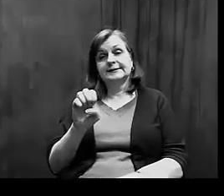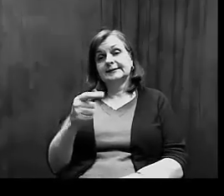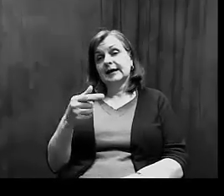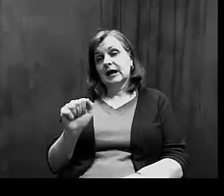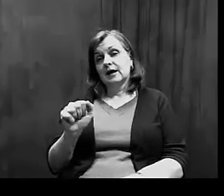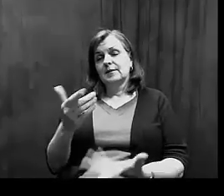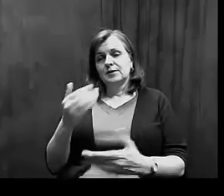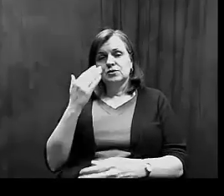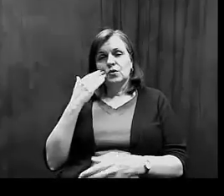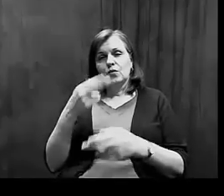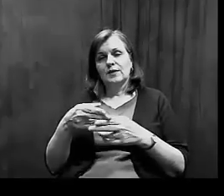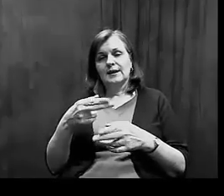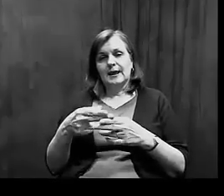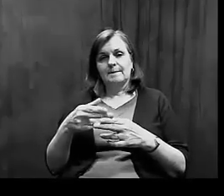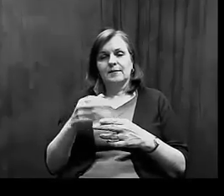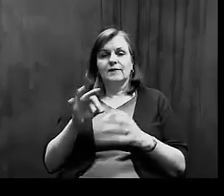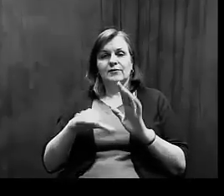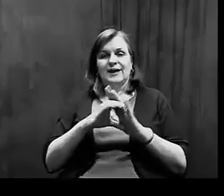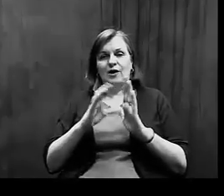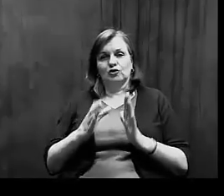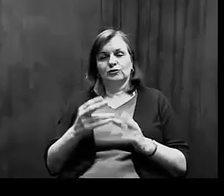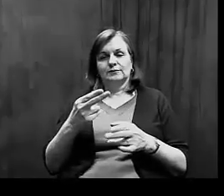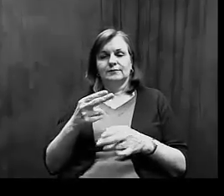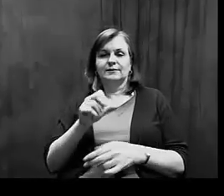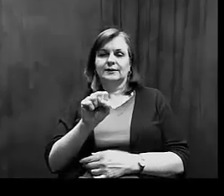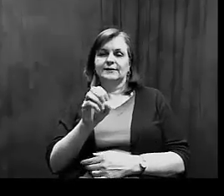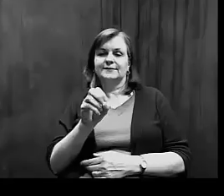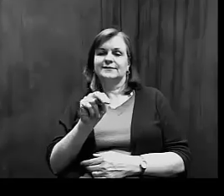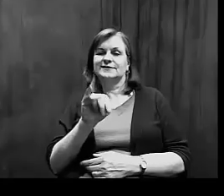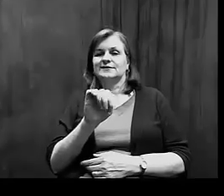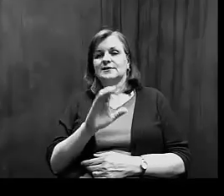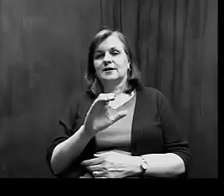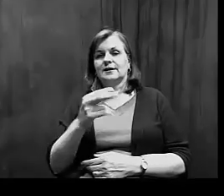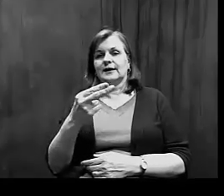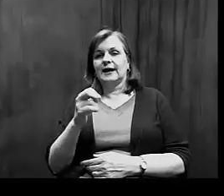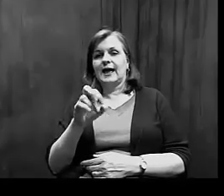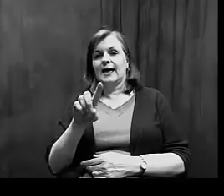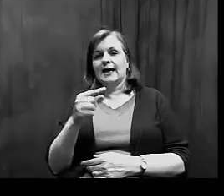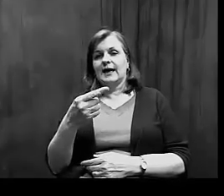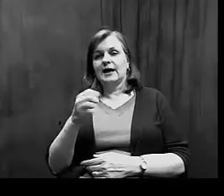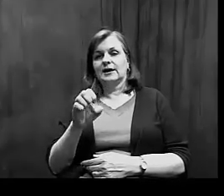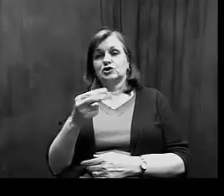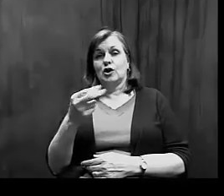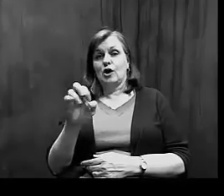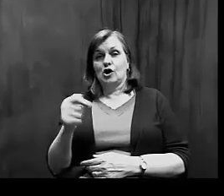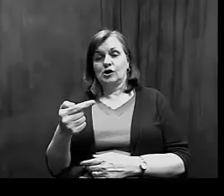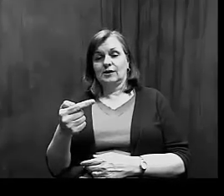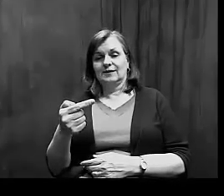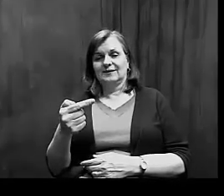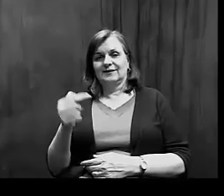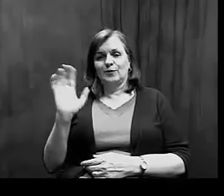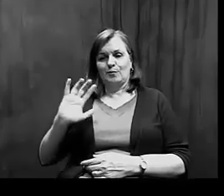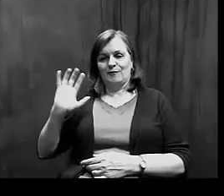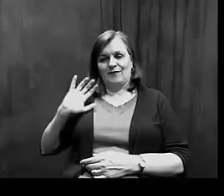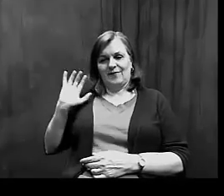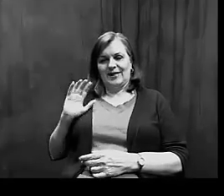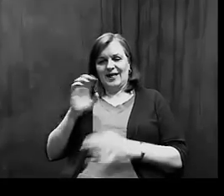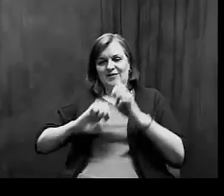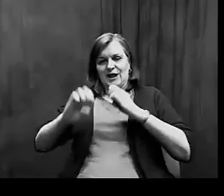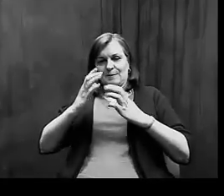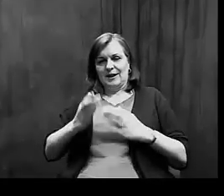but if you played Sega, you may be familiar with a character known as sonic hedgehog well the experimenters and